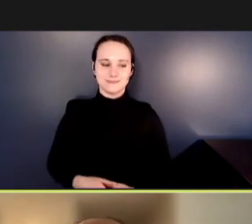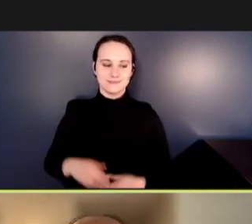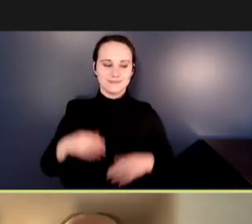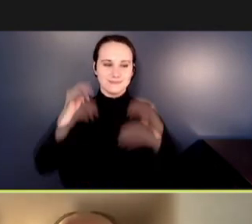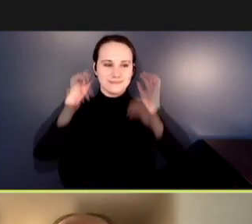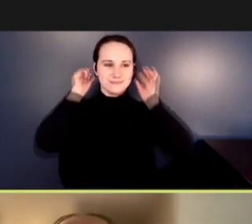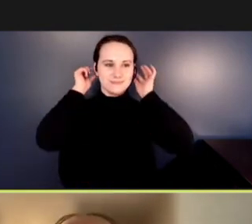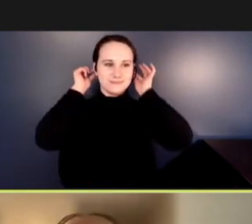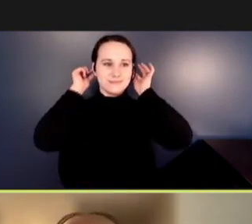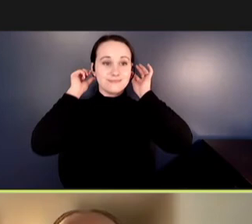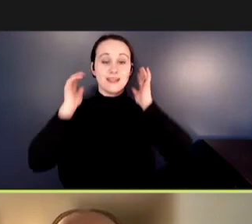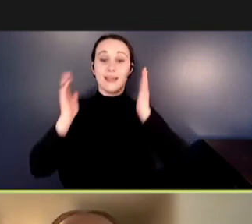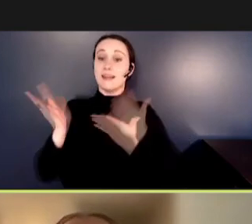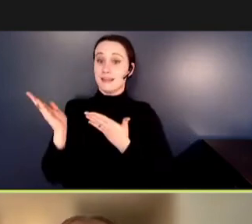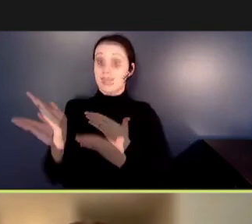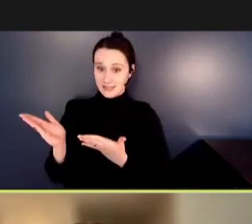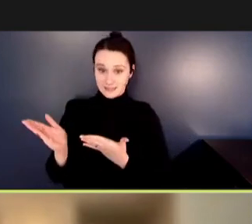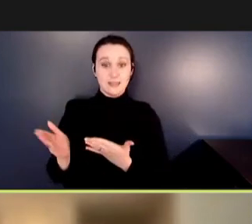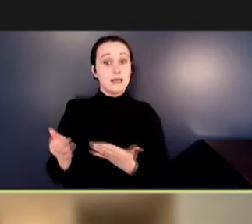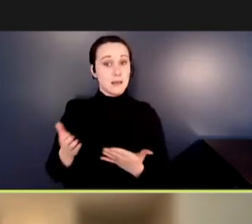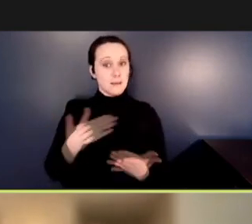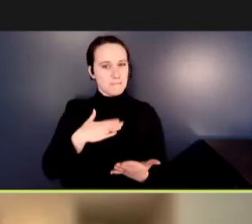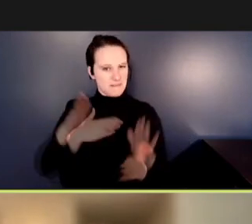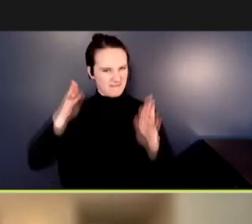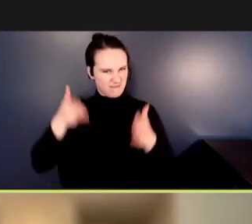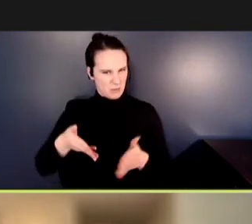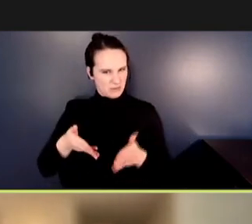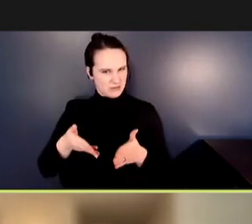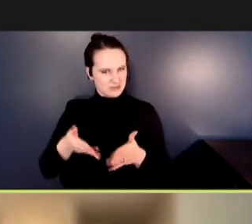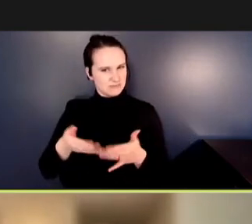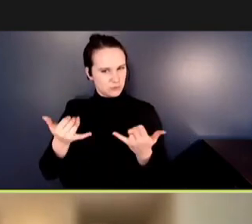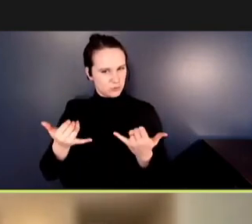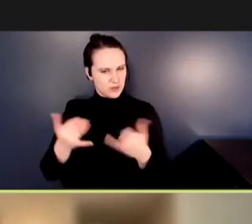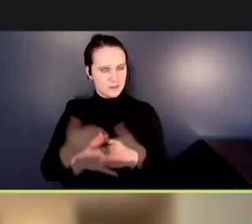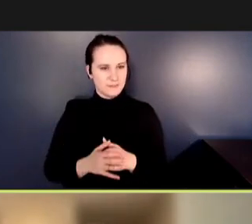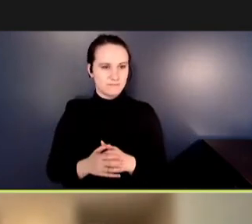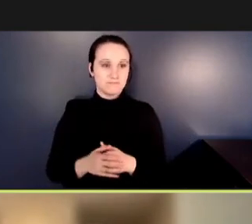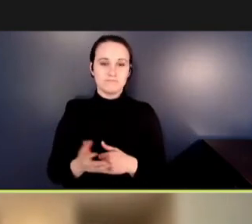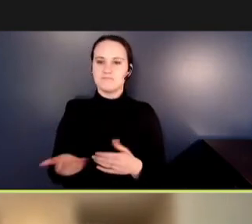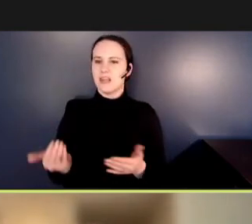And this is where I want to spend quite a bit of time kind of setting the scene for the political